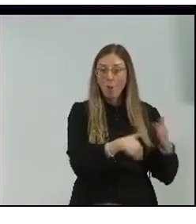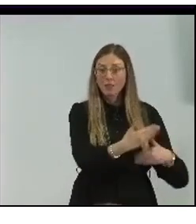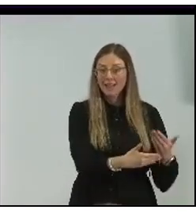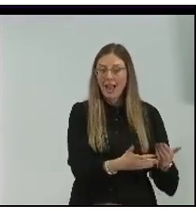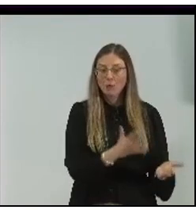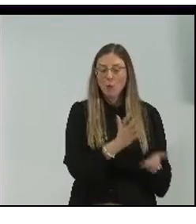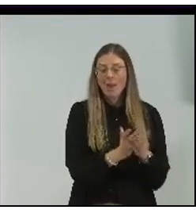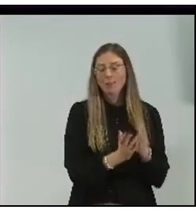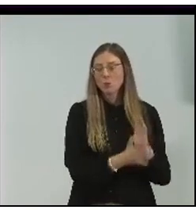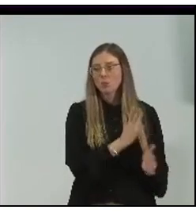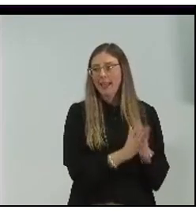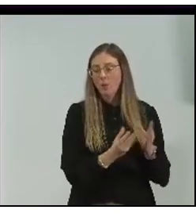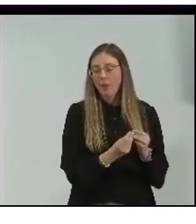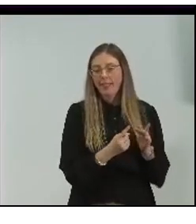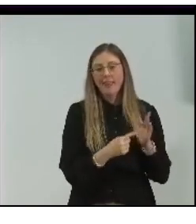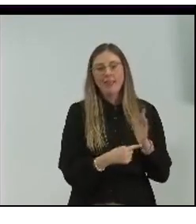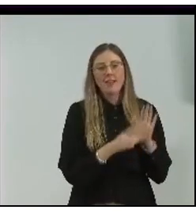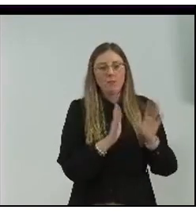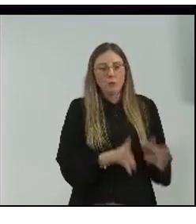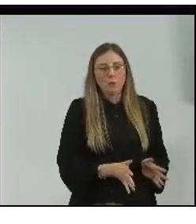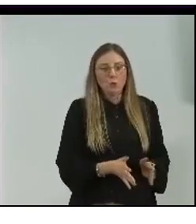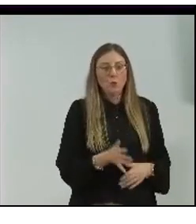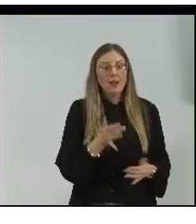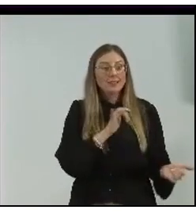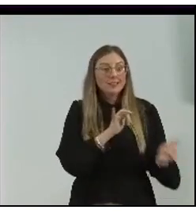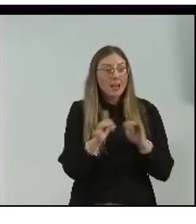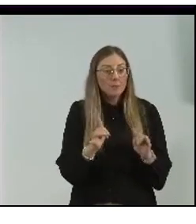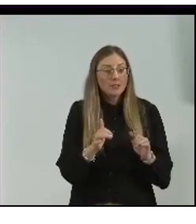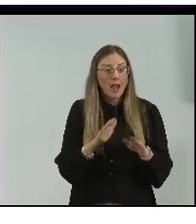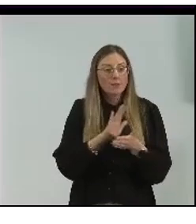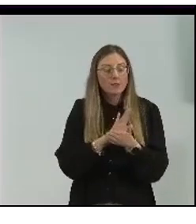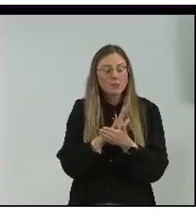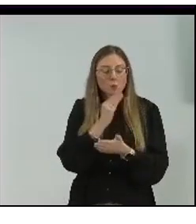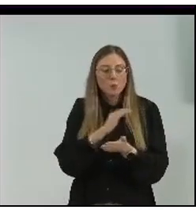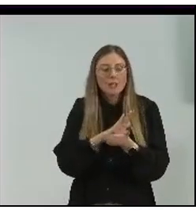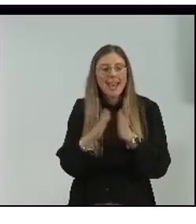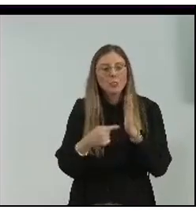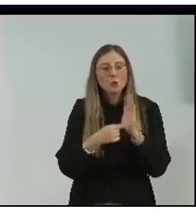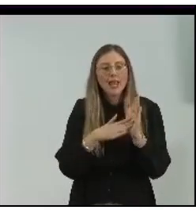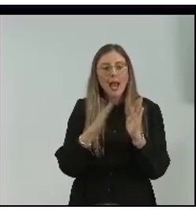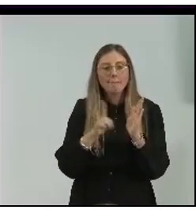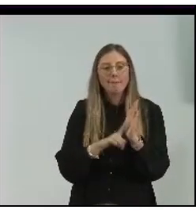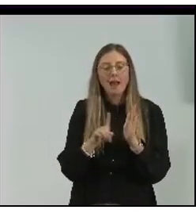it now there in some in some cases, it just makes more sense to do things in HTML honestly than PDF.